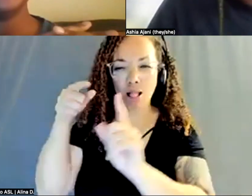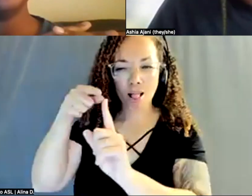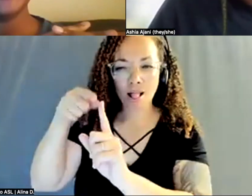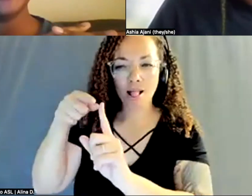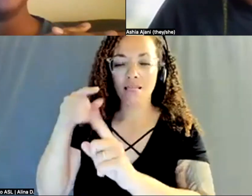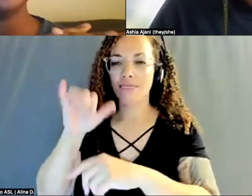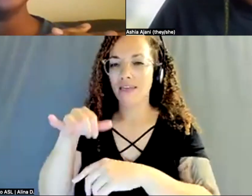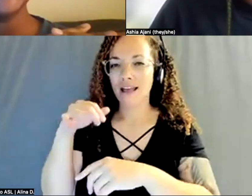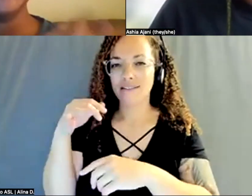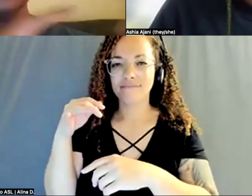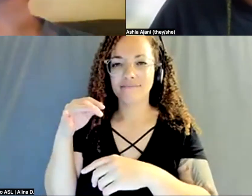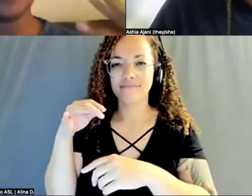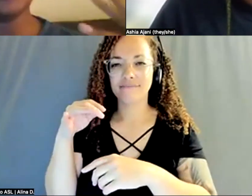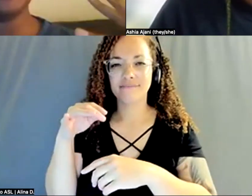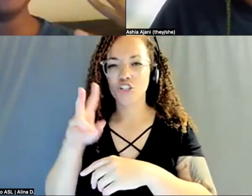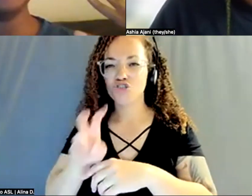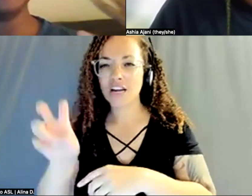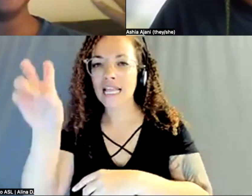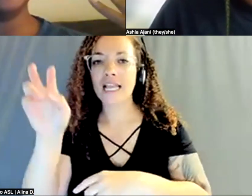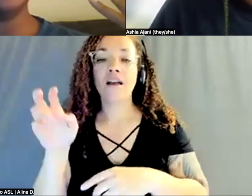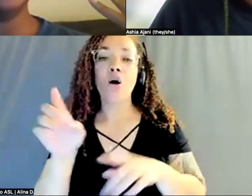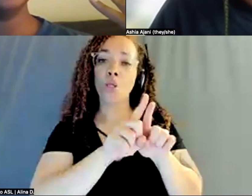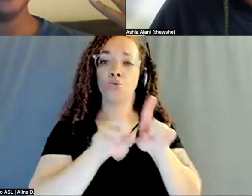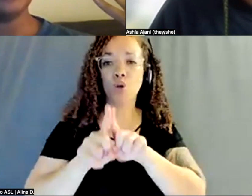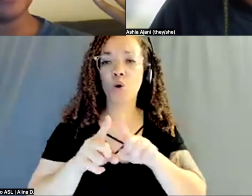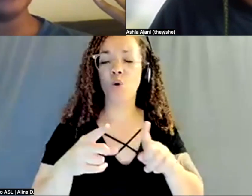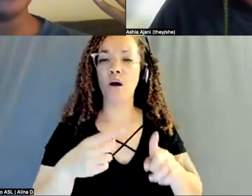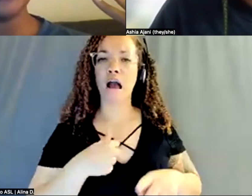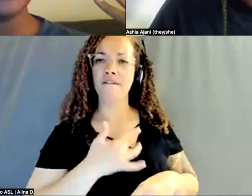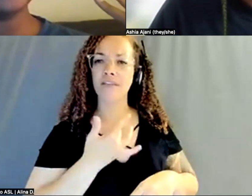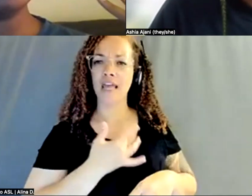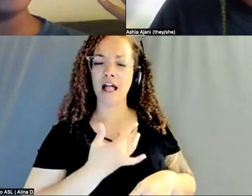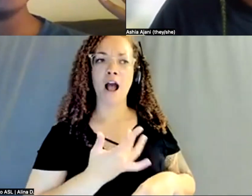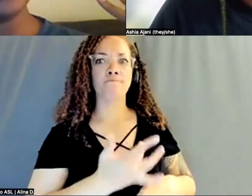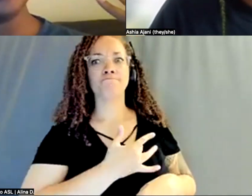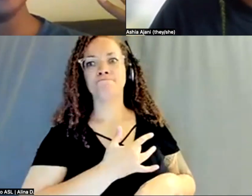But also really identified with what you were talking about in terms of just like deep listening